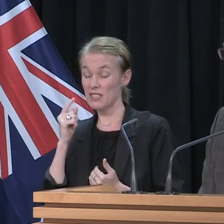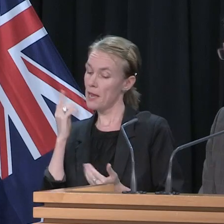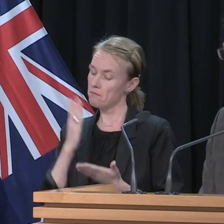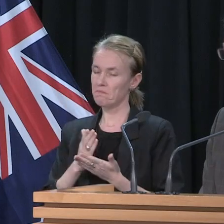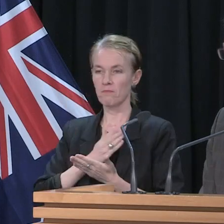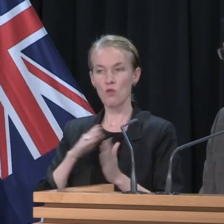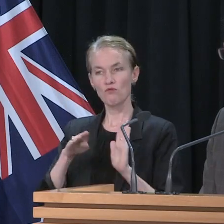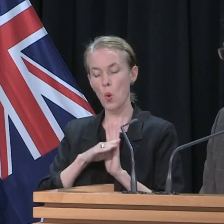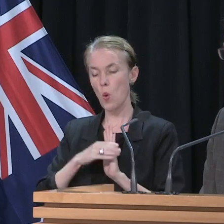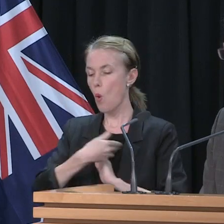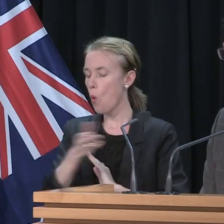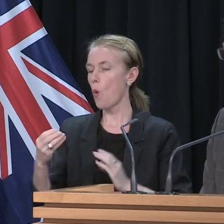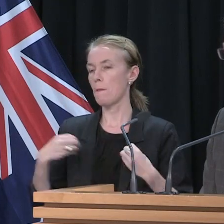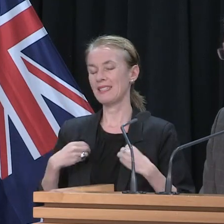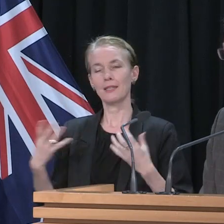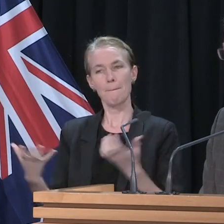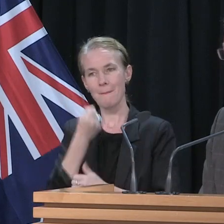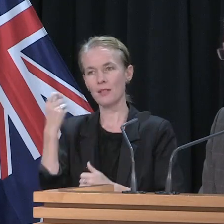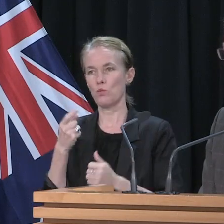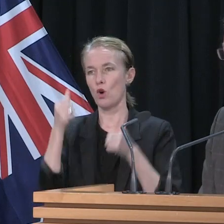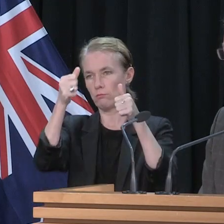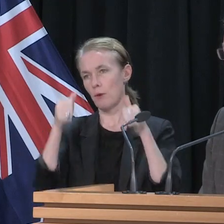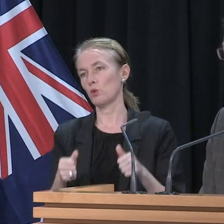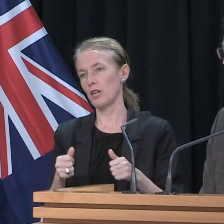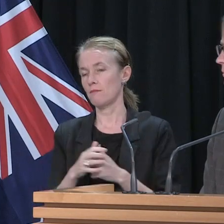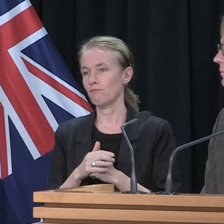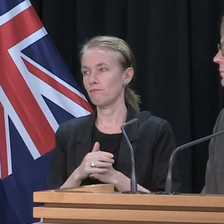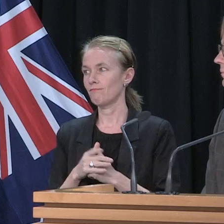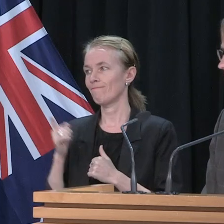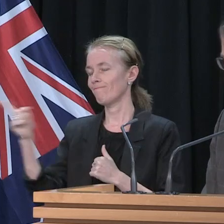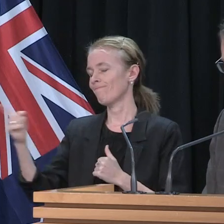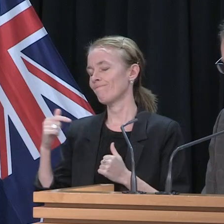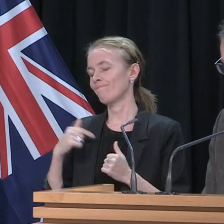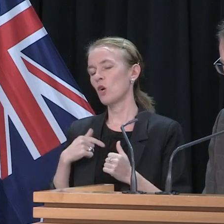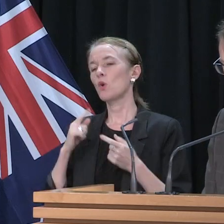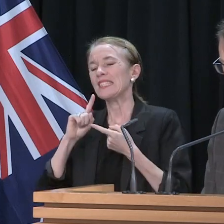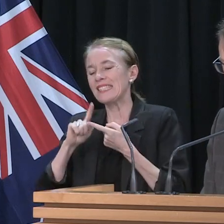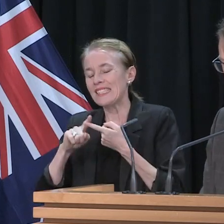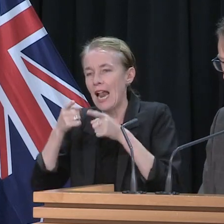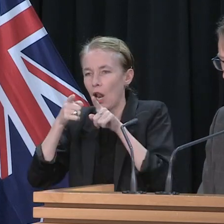make it compulsory? Where would you get (SPEAKS INDISTINCTLY) this isn't working, we got to make